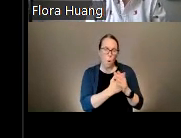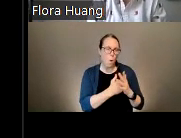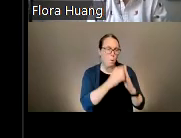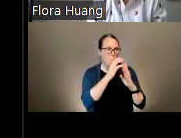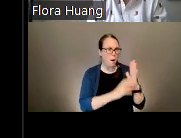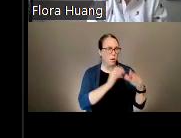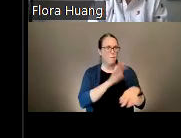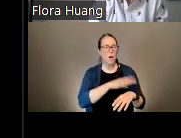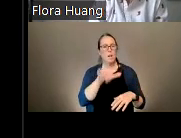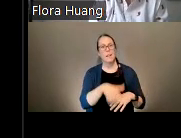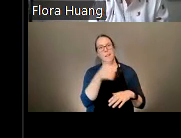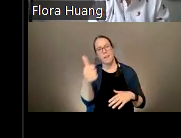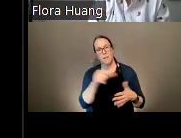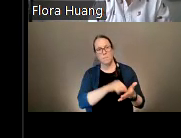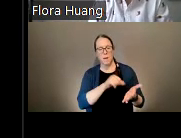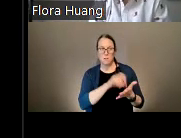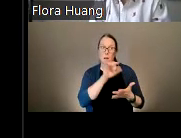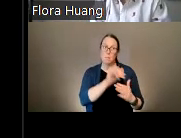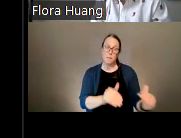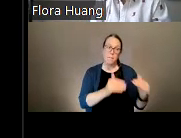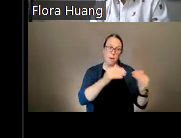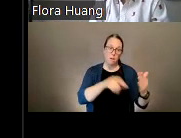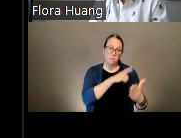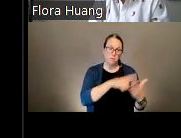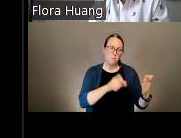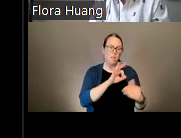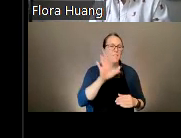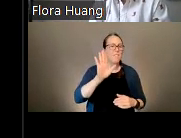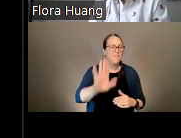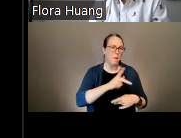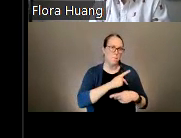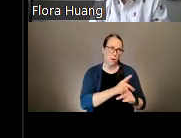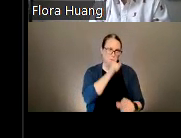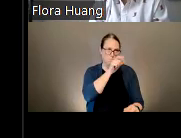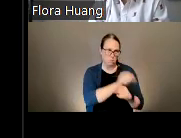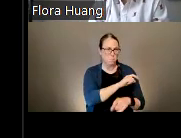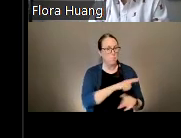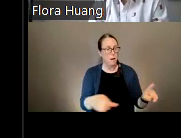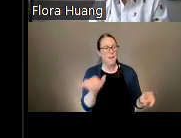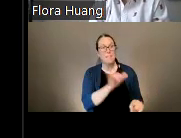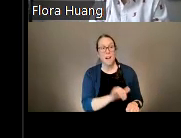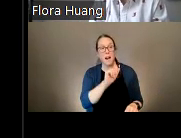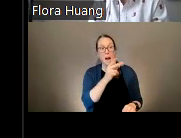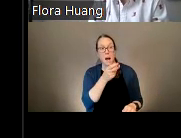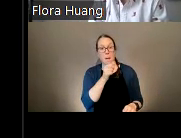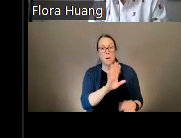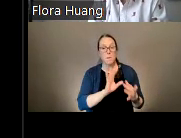I think that's a very fair criticism of the product. But I think like Amber said, as far as if you're looking